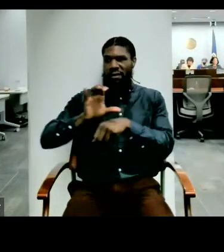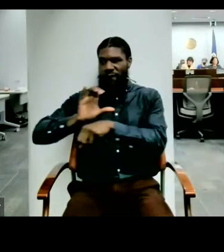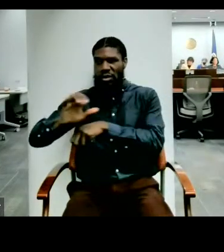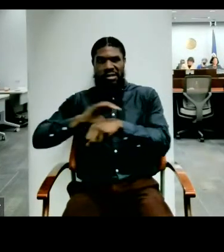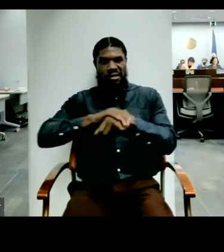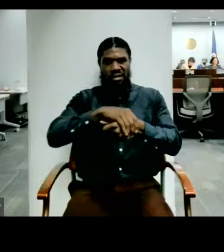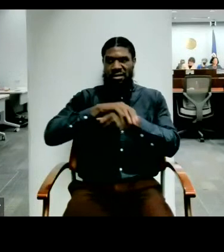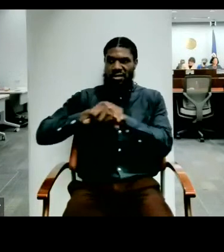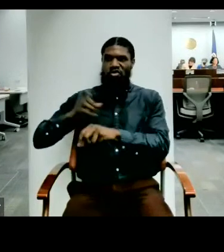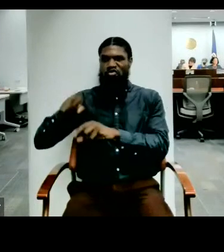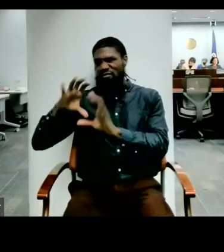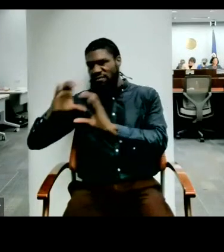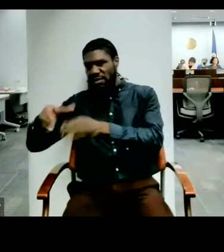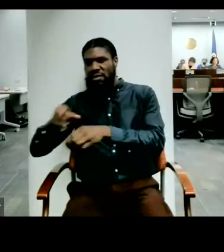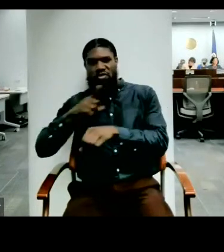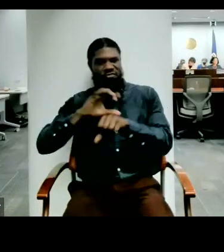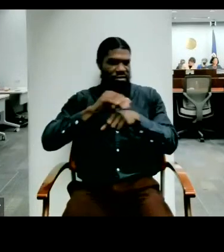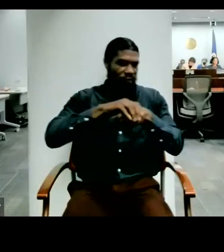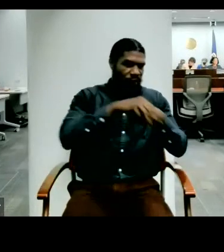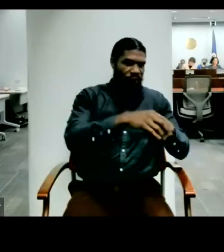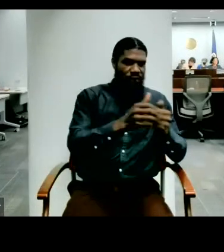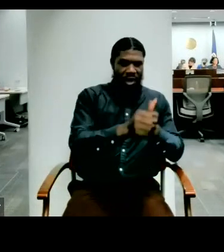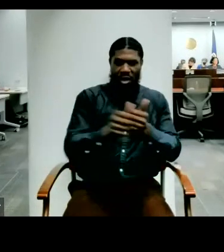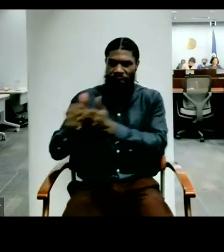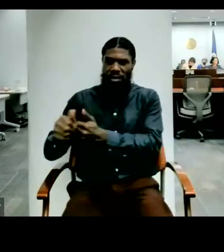them one side or the other. That is not productive on either side of the coin.